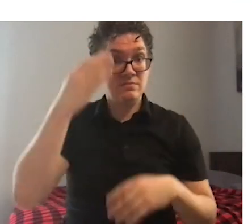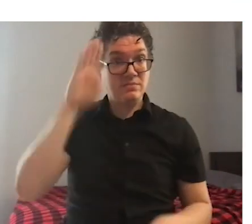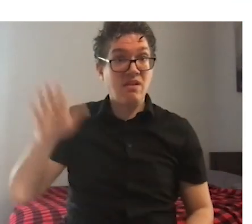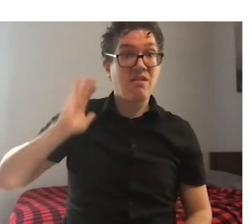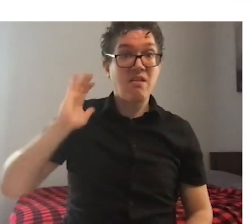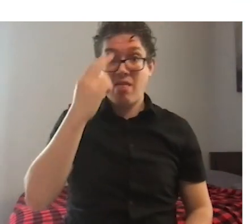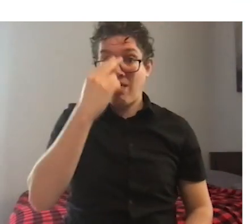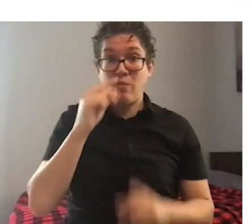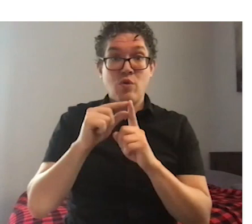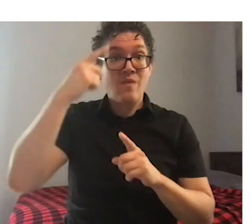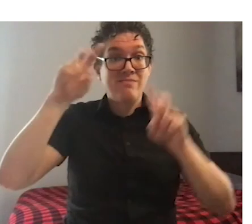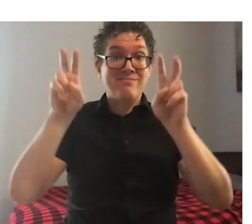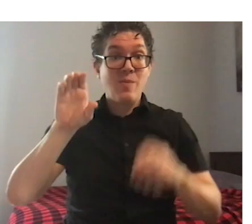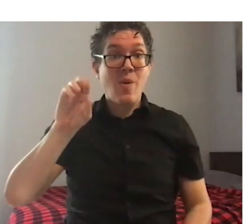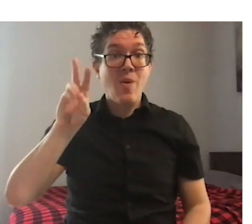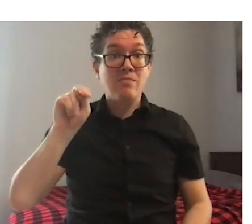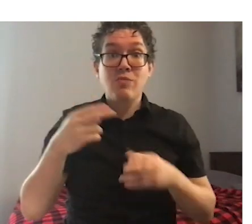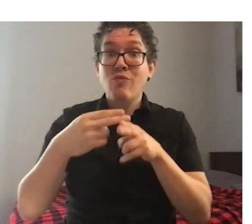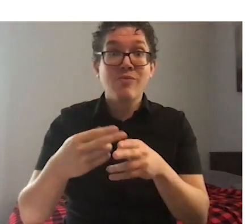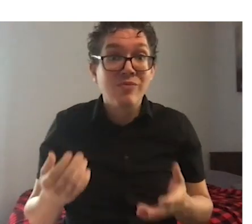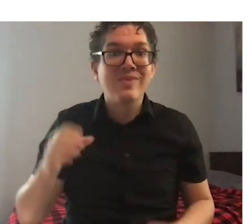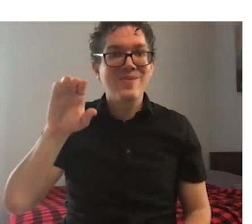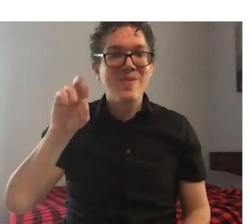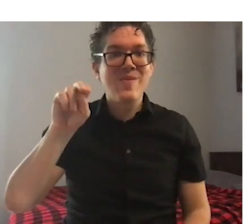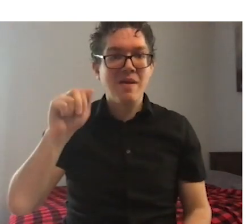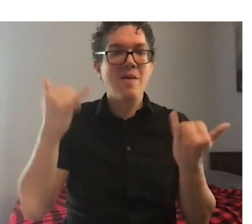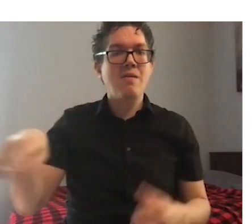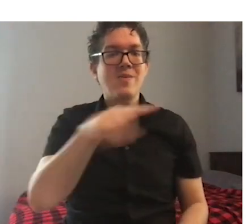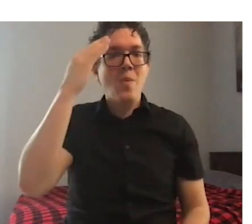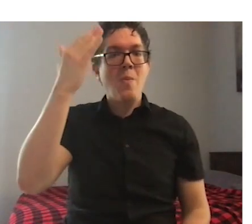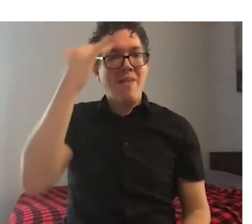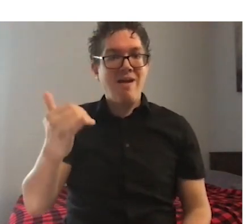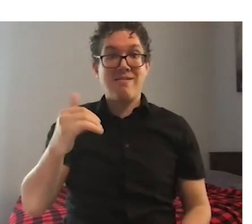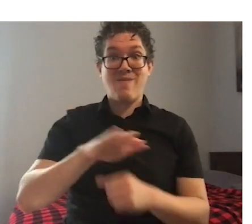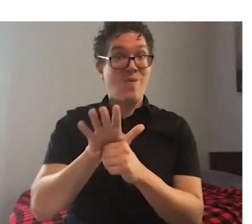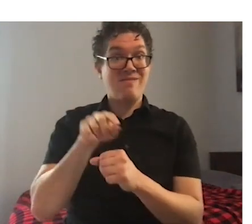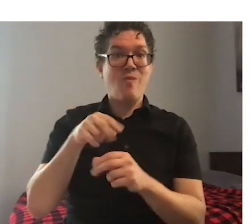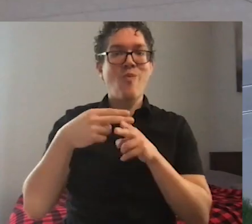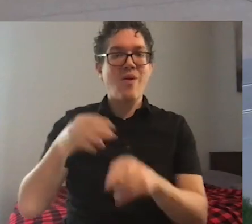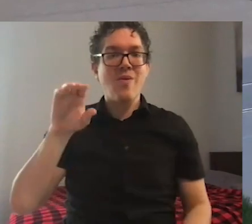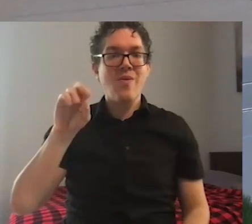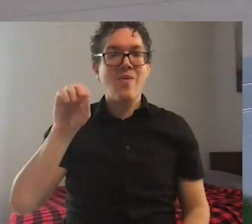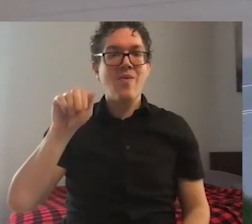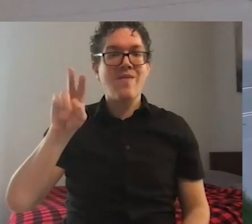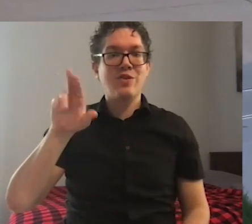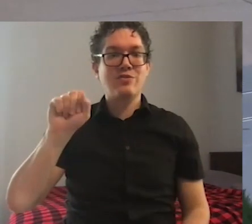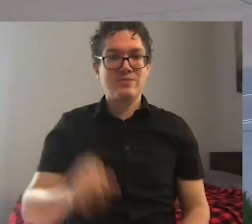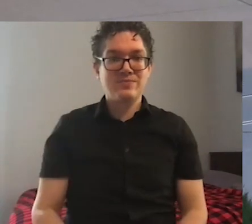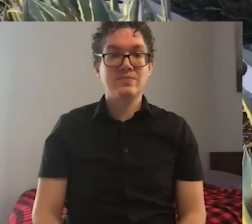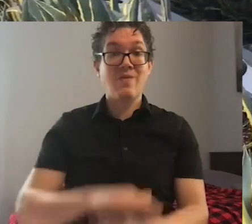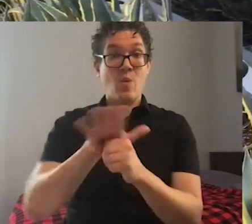Their spikes give them the appearance of a crown and crown in Latin is called 'Corona'. That's exactly how these viruses got their names.